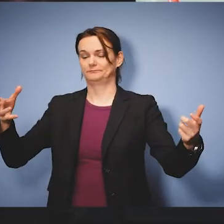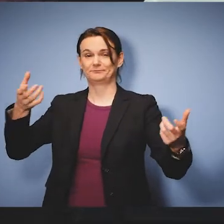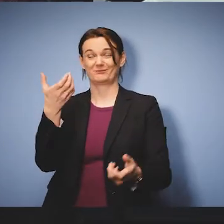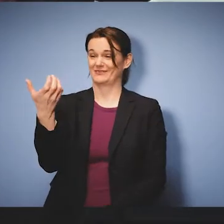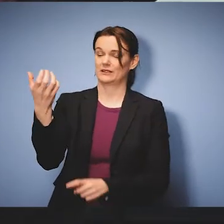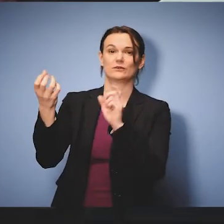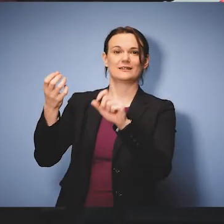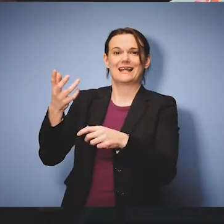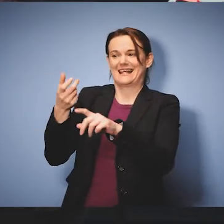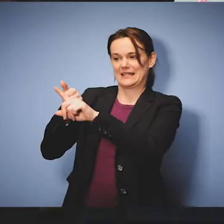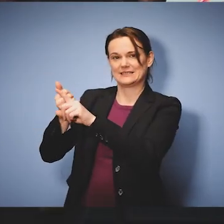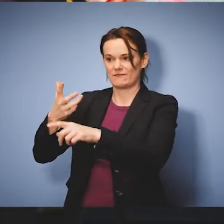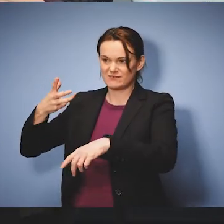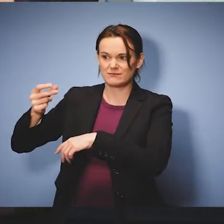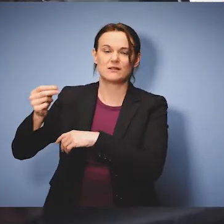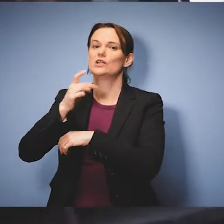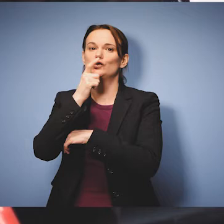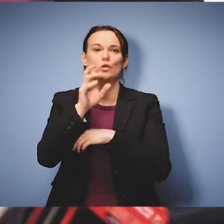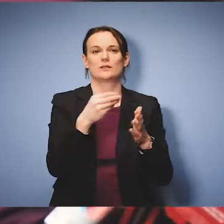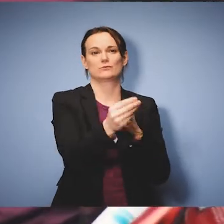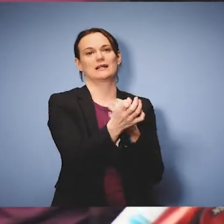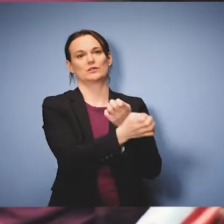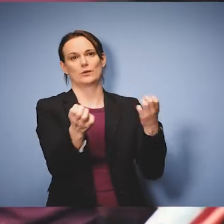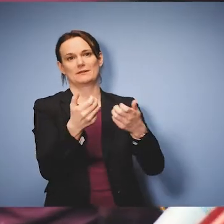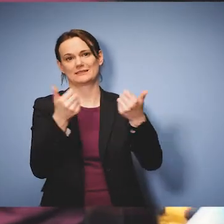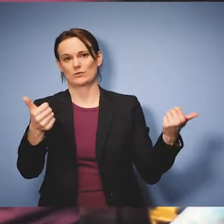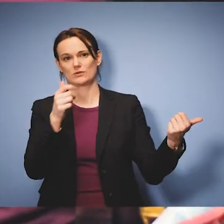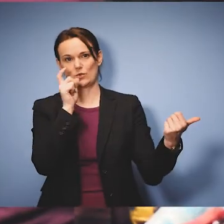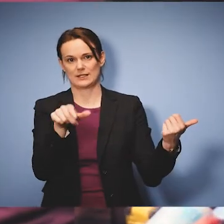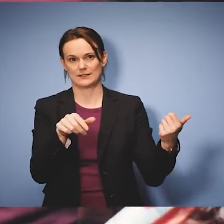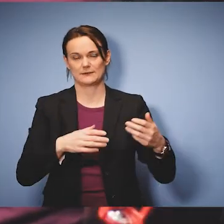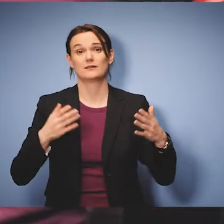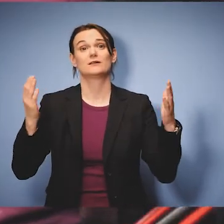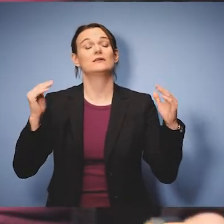So you don't need to invest into the tubes. You'll also need a finishing gun, but again